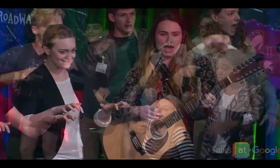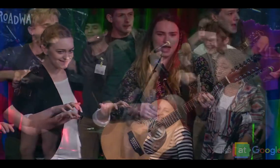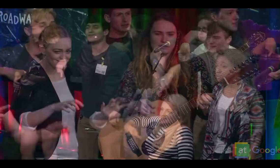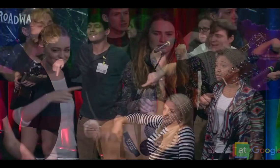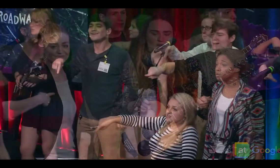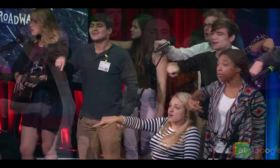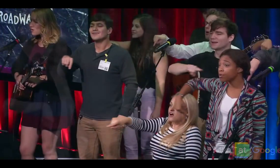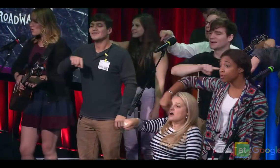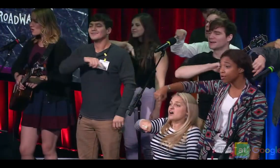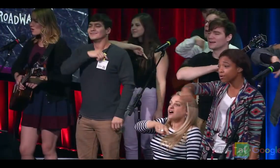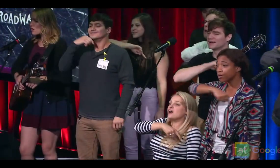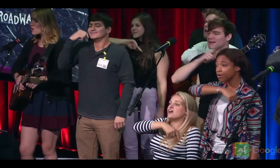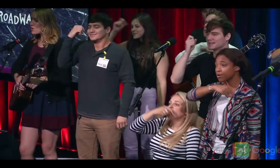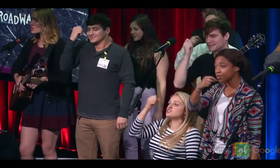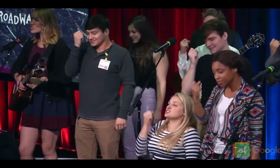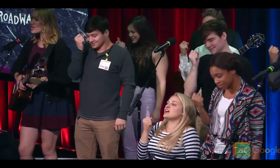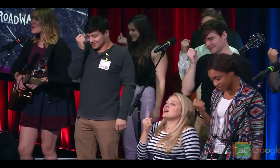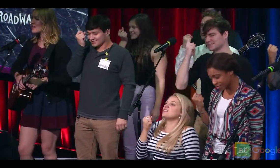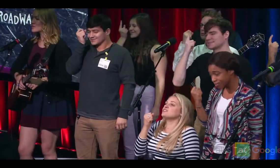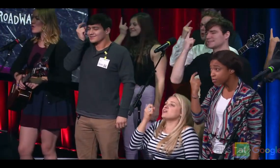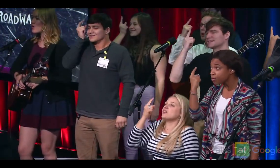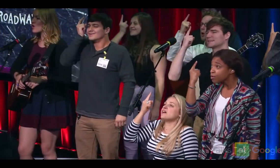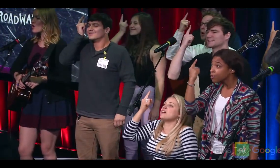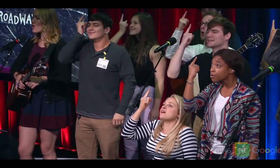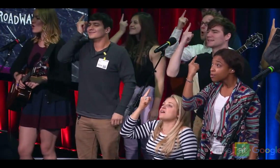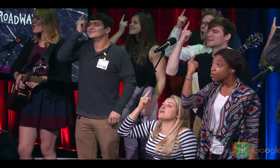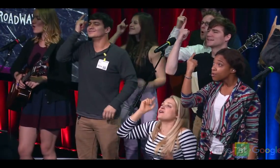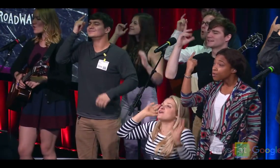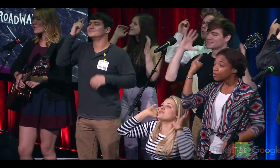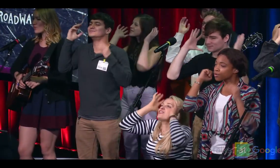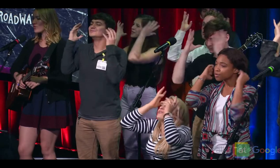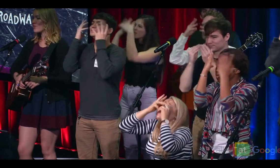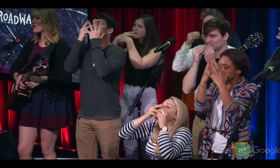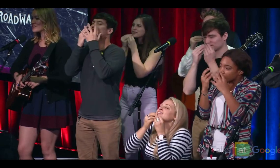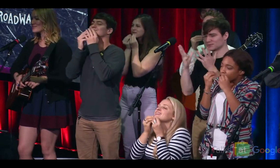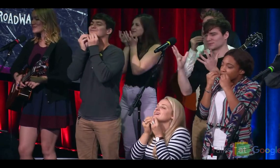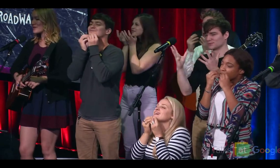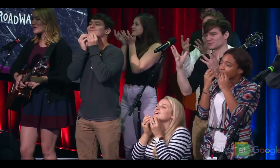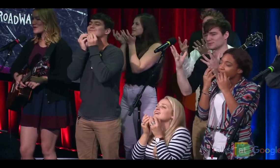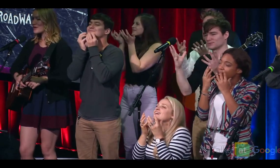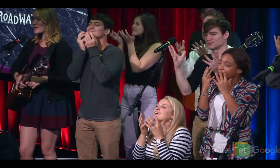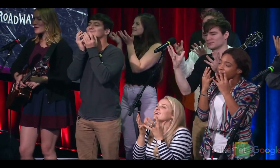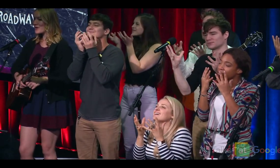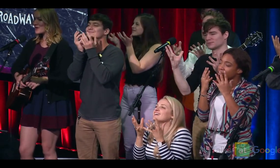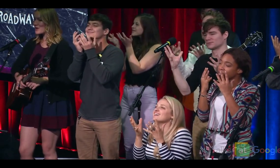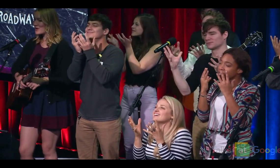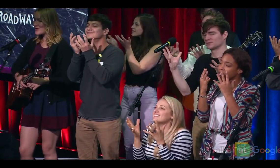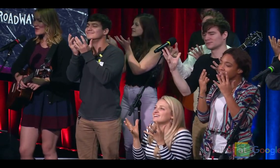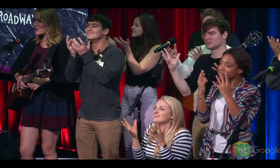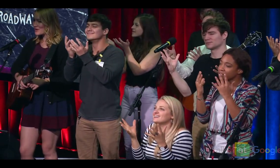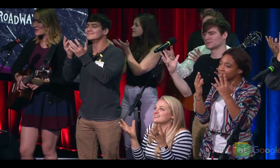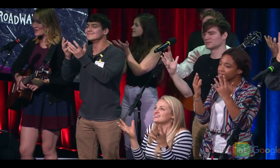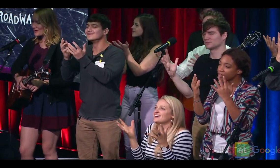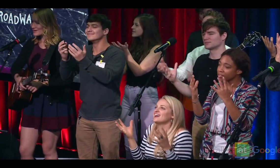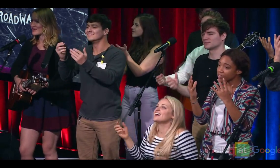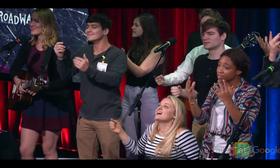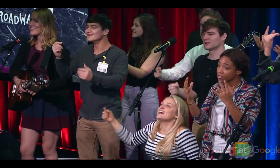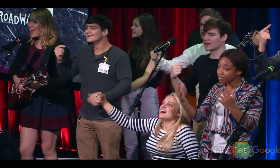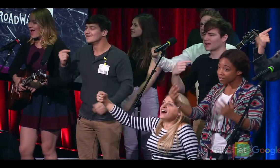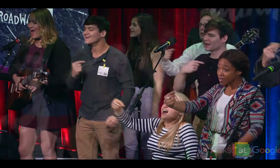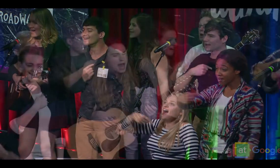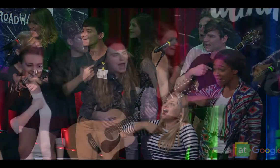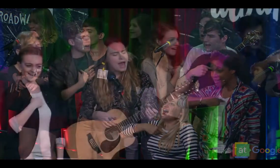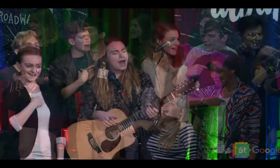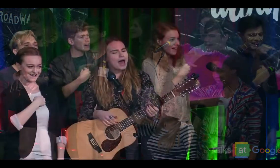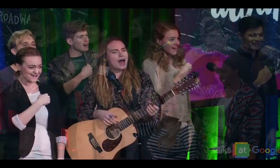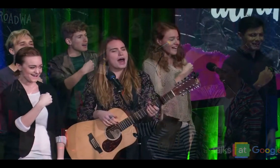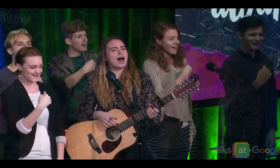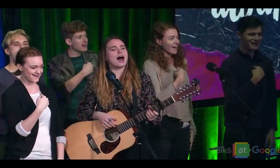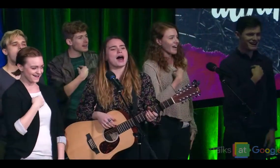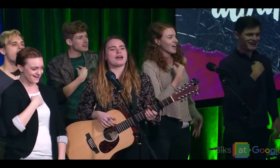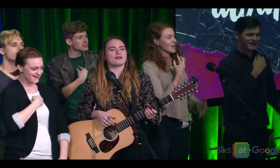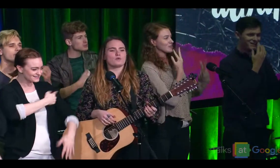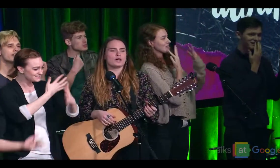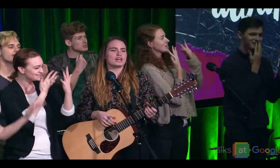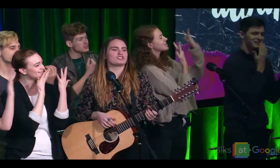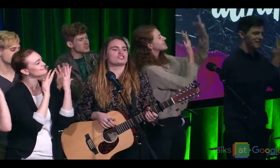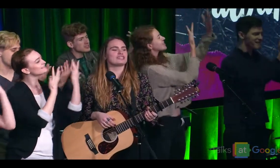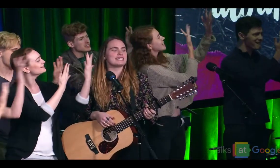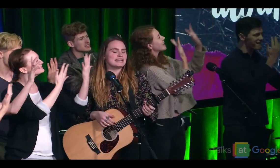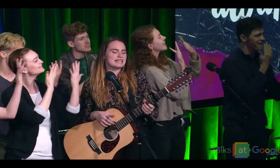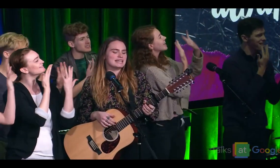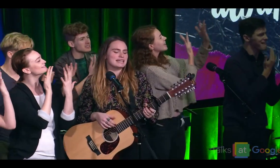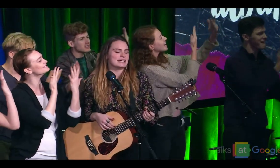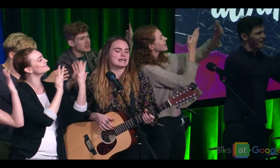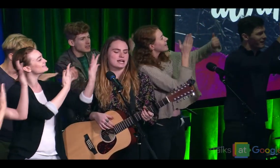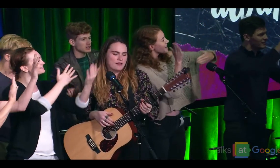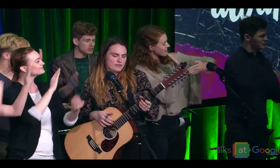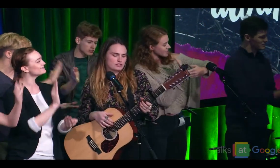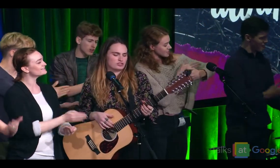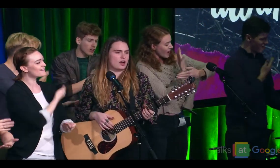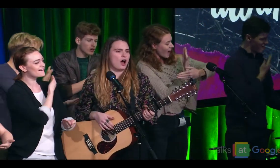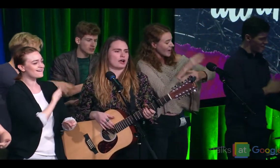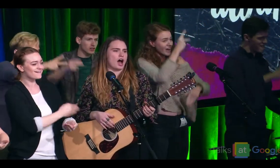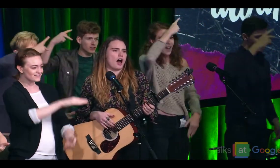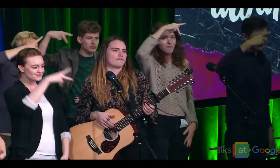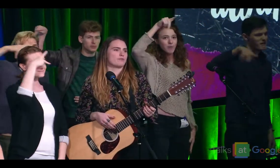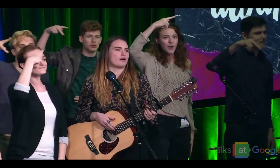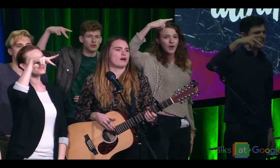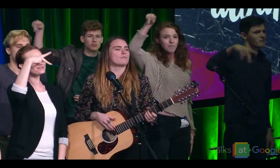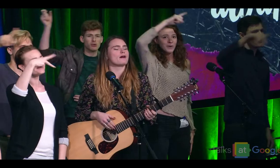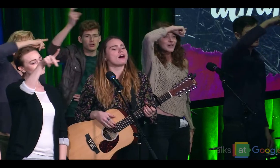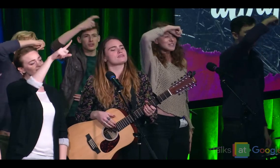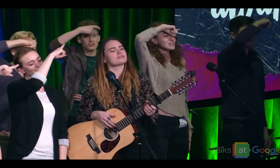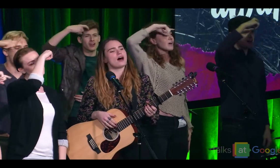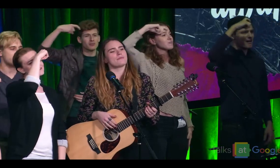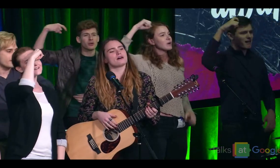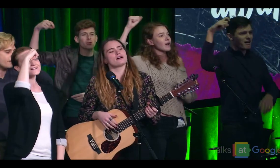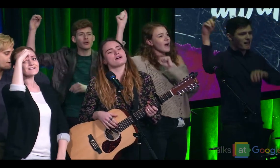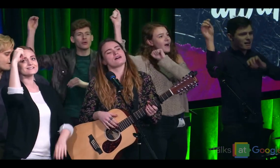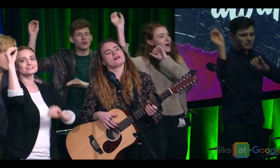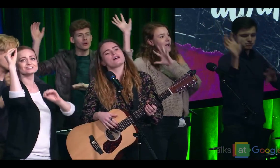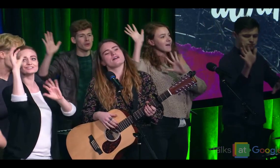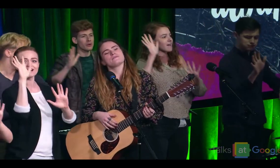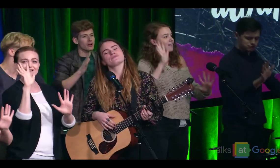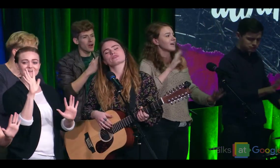And all shall know the wonder I will sing the song of purple summer